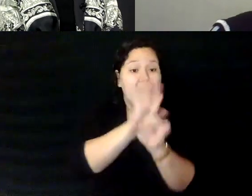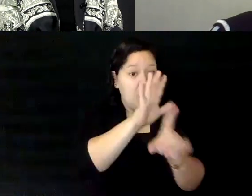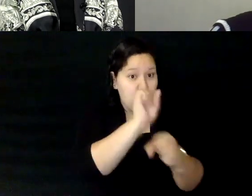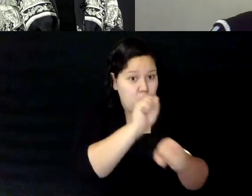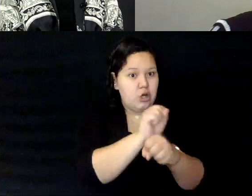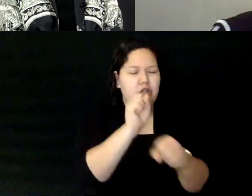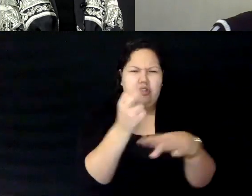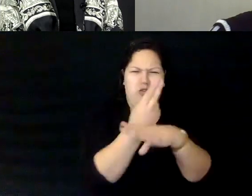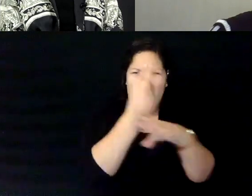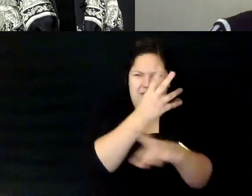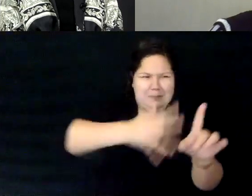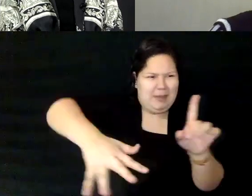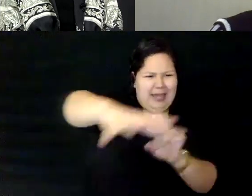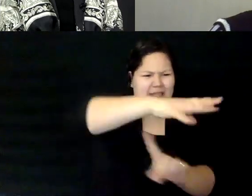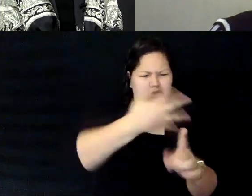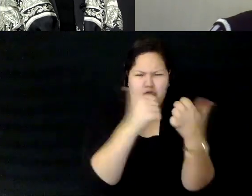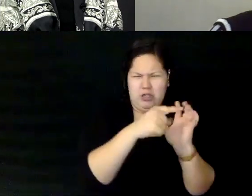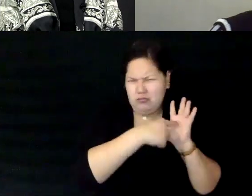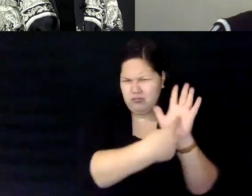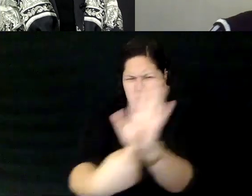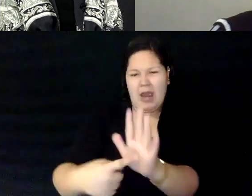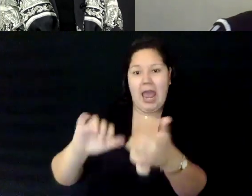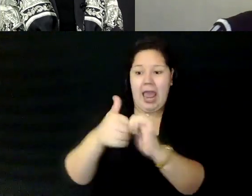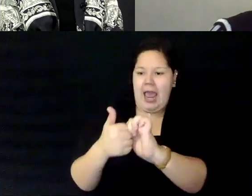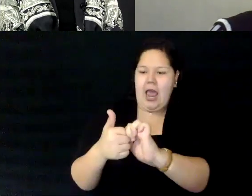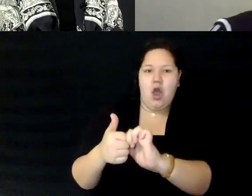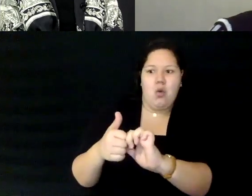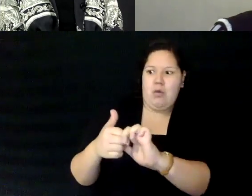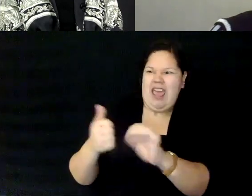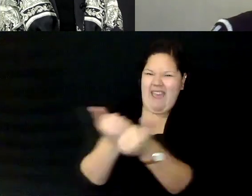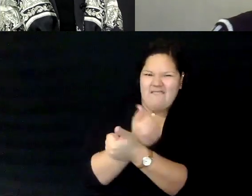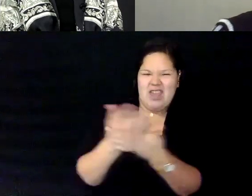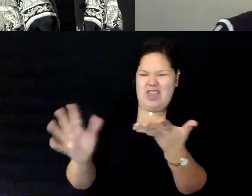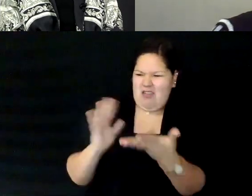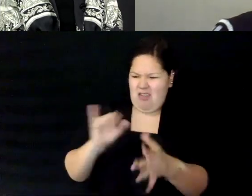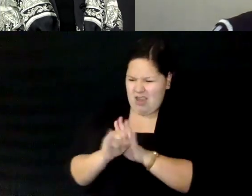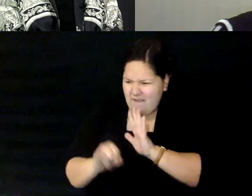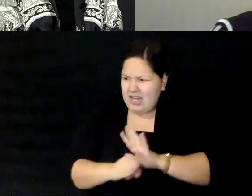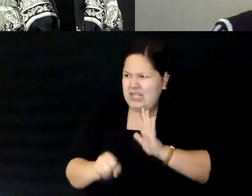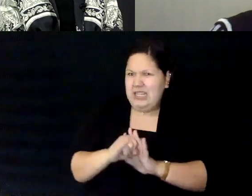a provocative statement about how inescapably interconnected we are with our surroundings. This